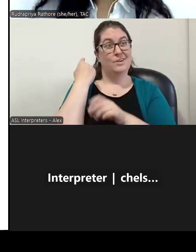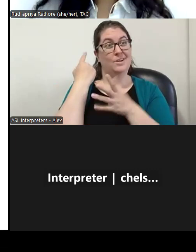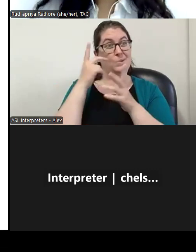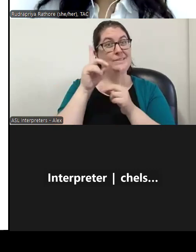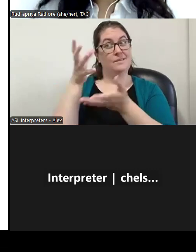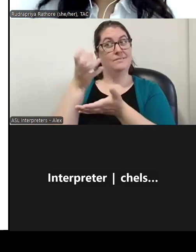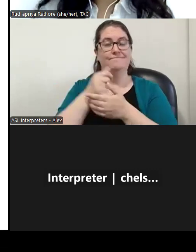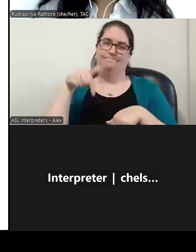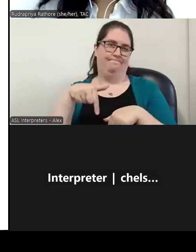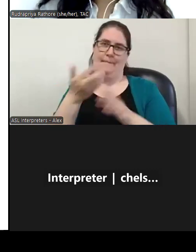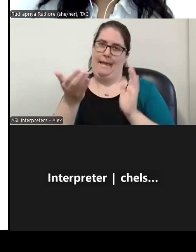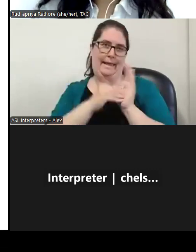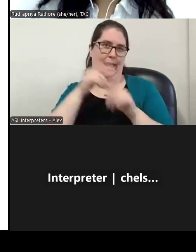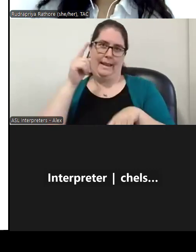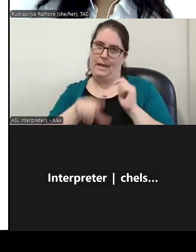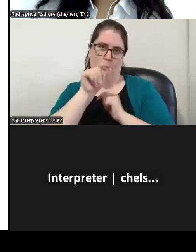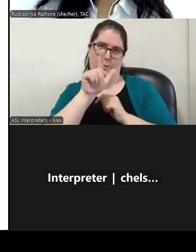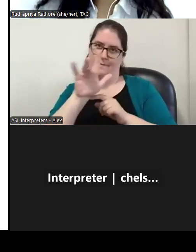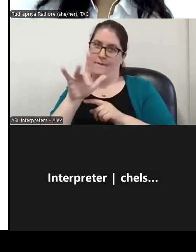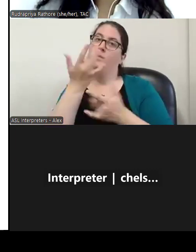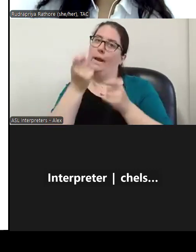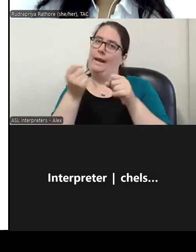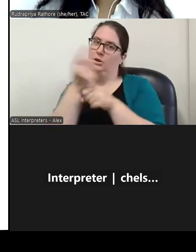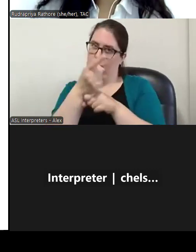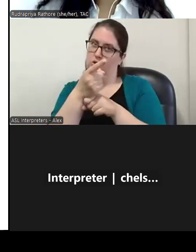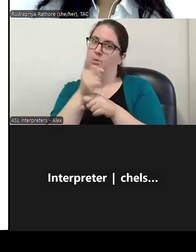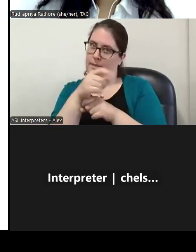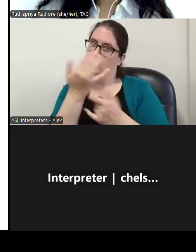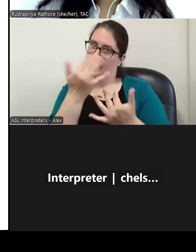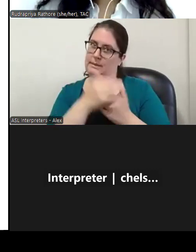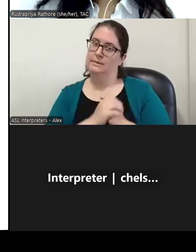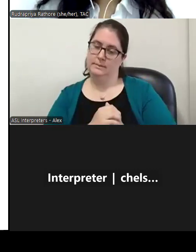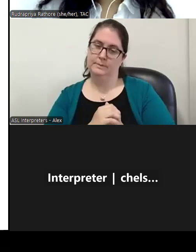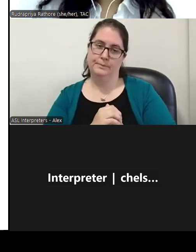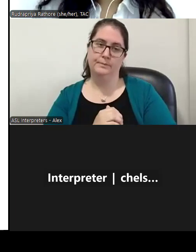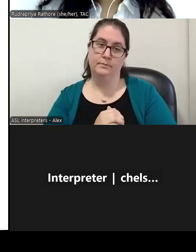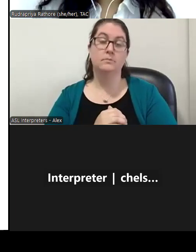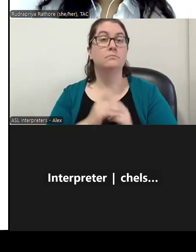are not eligible to apply in 2025 but you can apply again next year this applies to